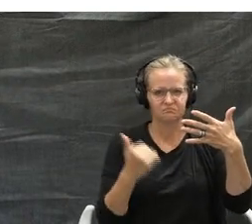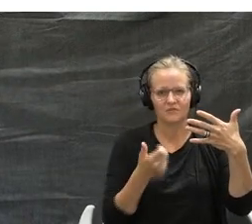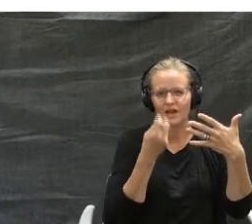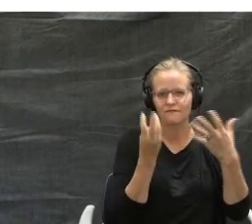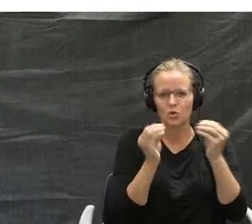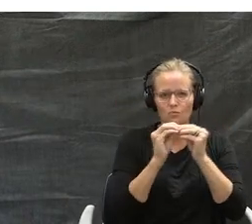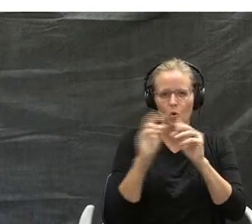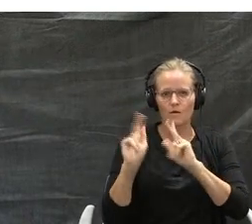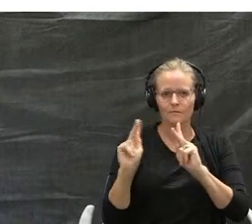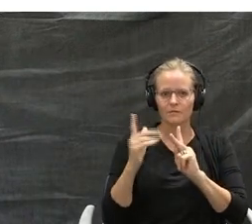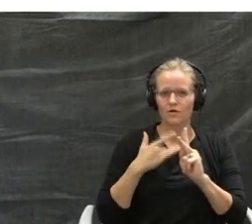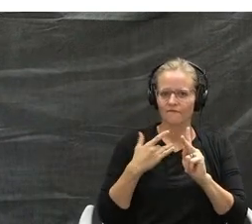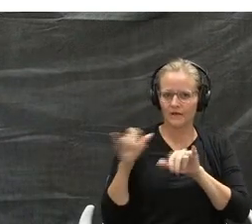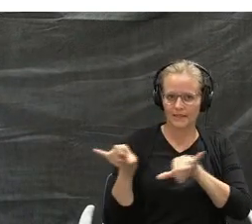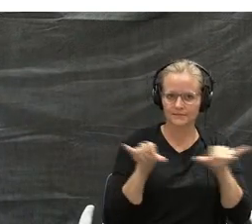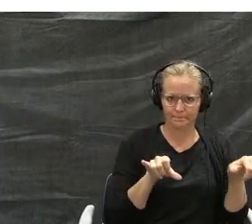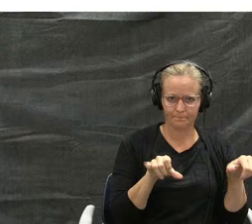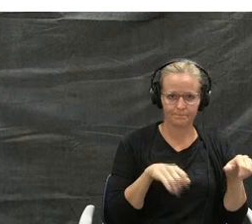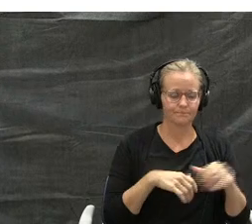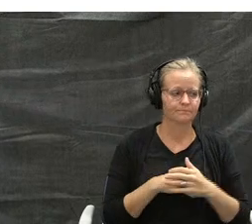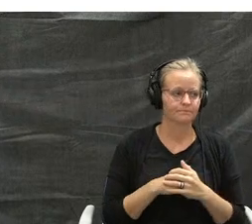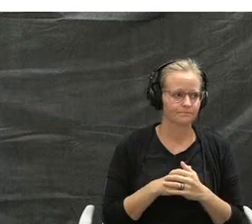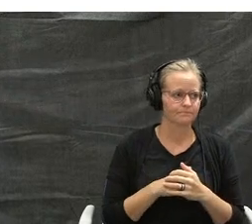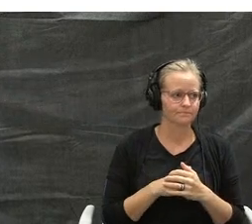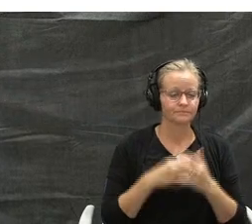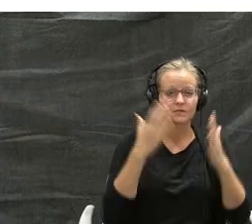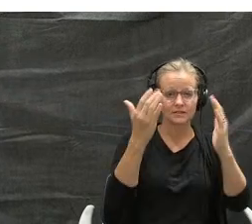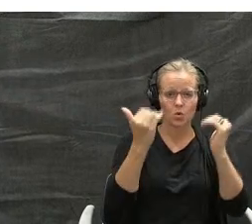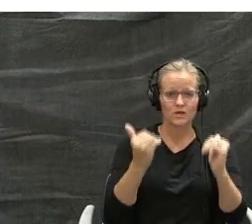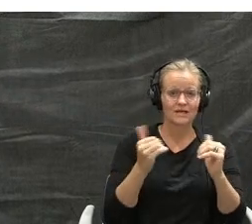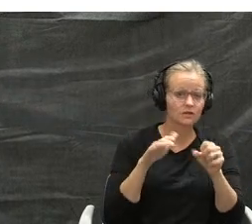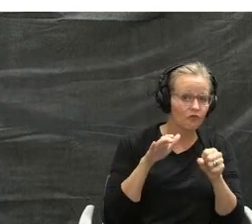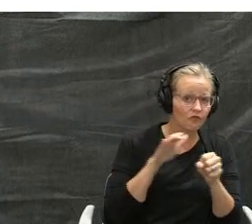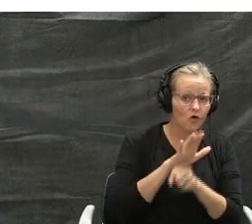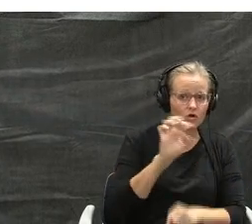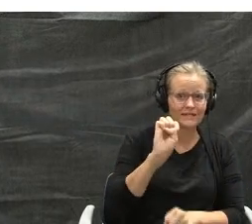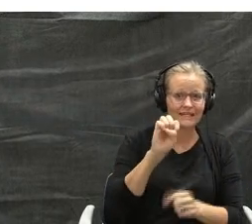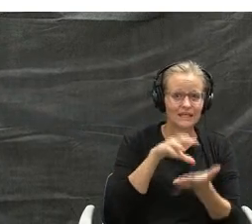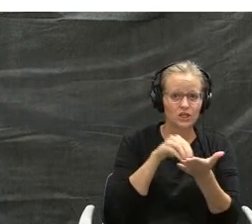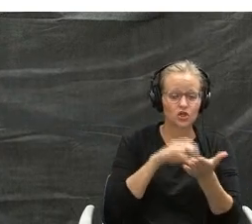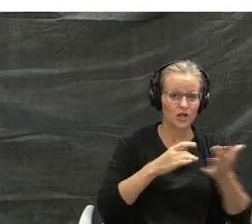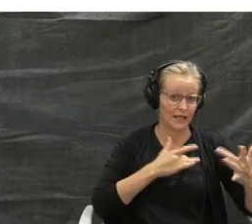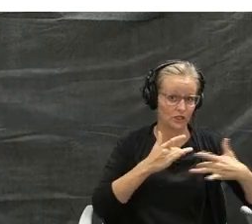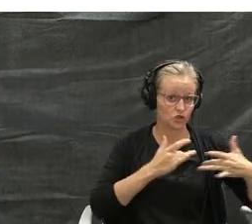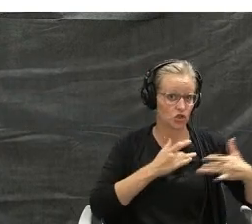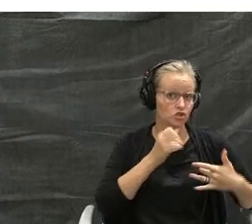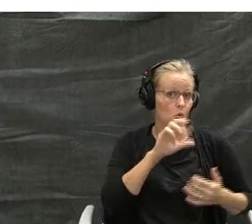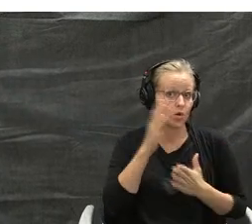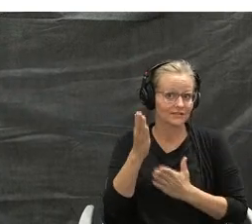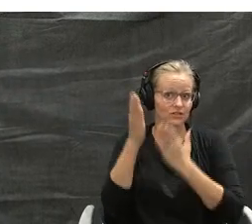The next subject is fully learning concerns or suggestions. Kristen Viagra of Excelsior says thank you for